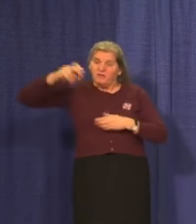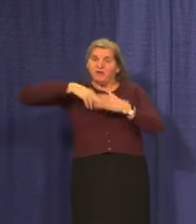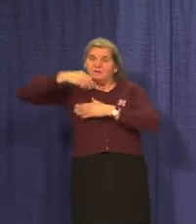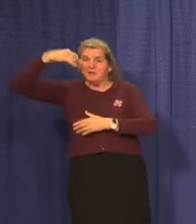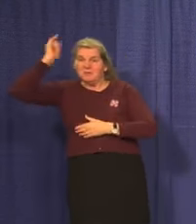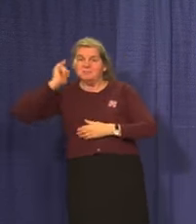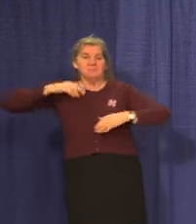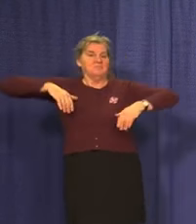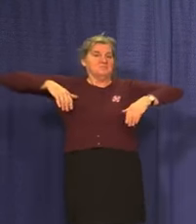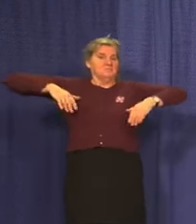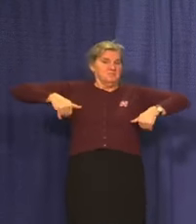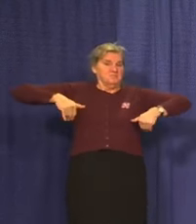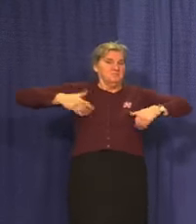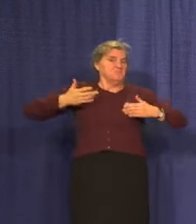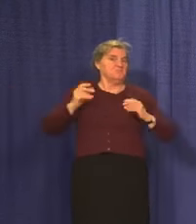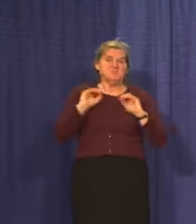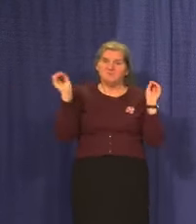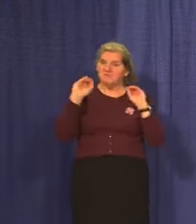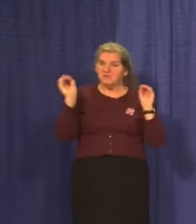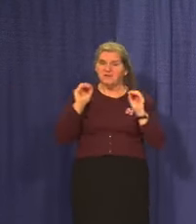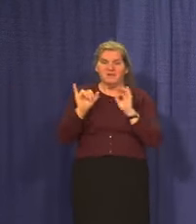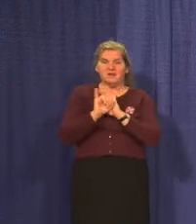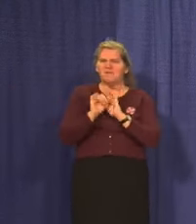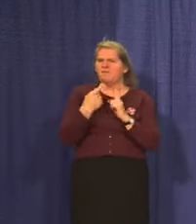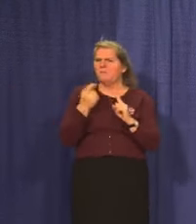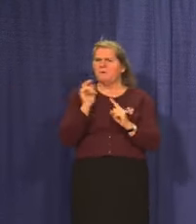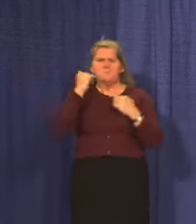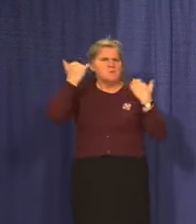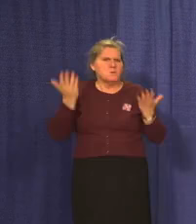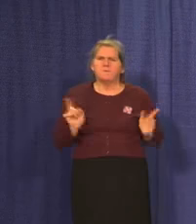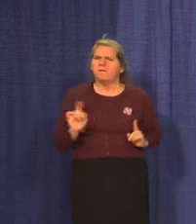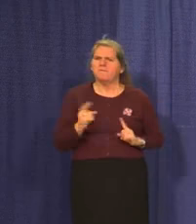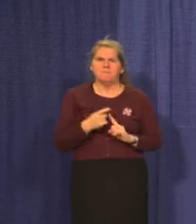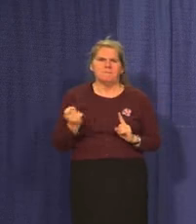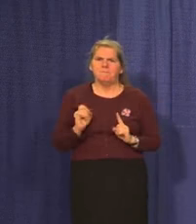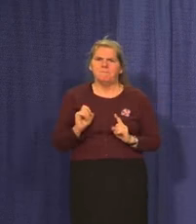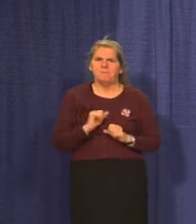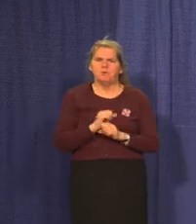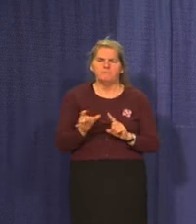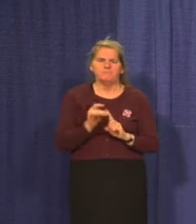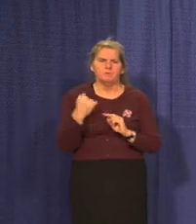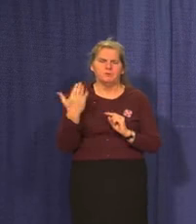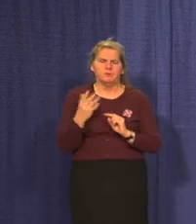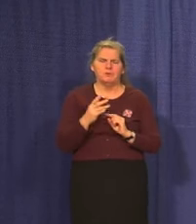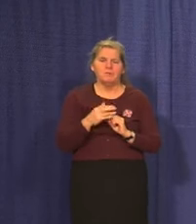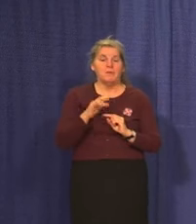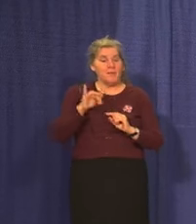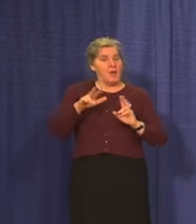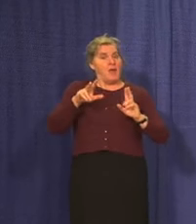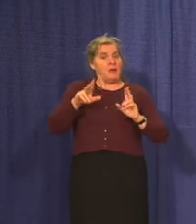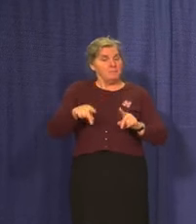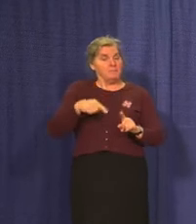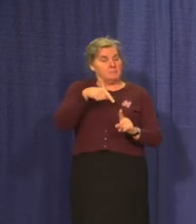TO BE IDENTIFIED. IN THIS CASE WE ARE AGAIN PLEASED THAT THE INDIVIDUAL DID